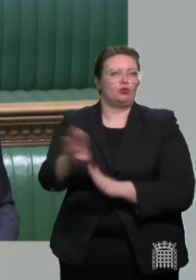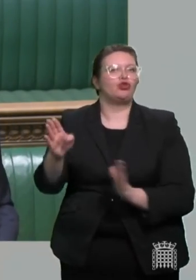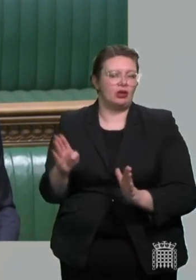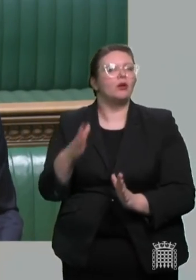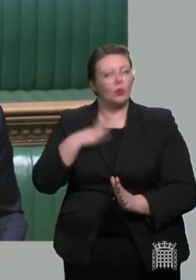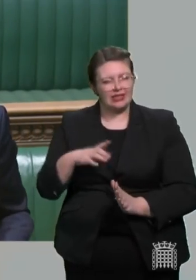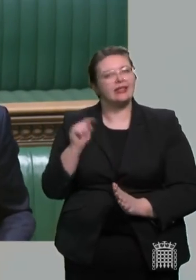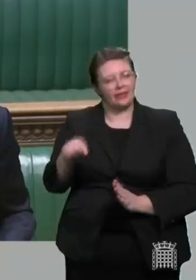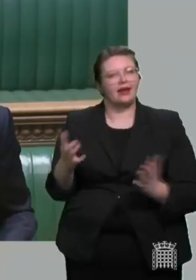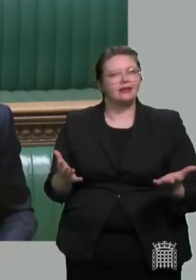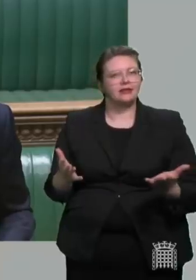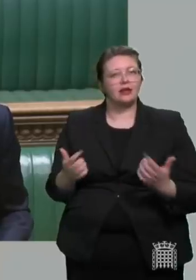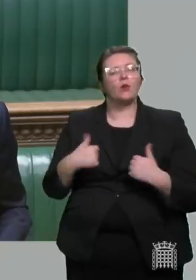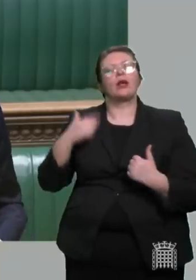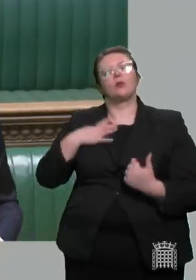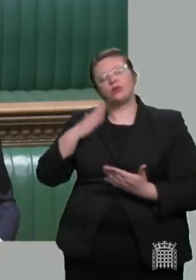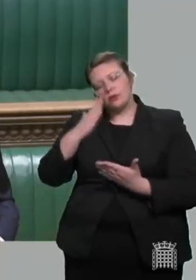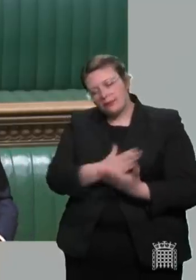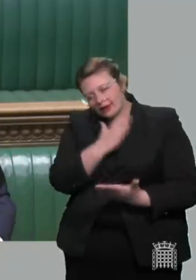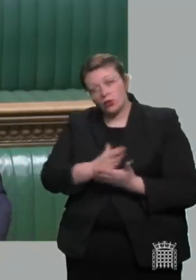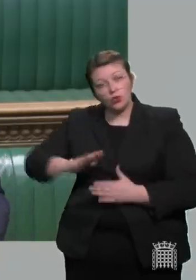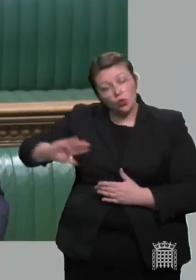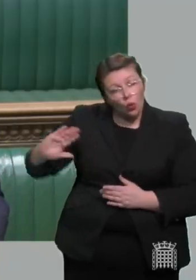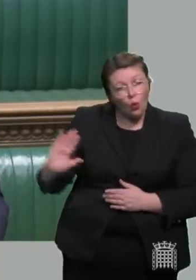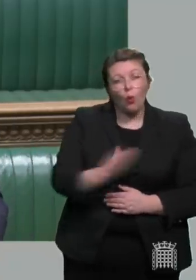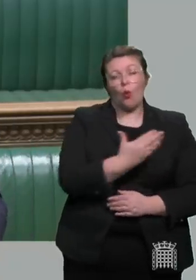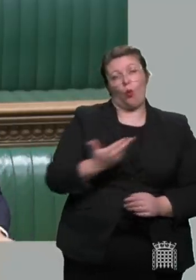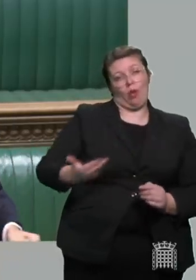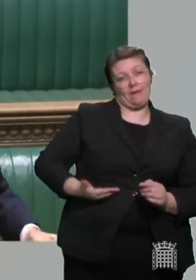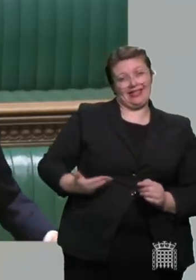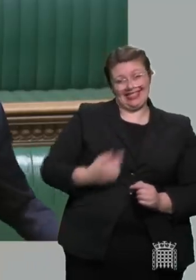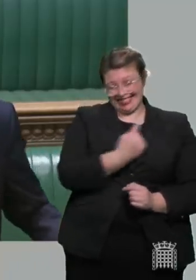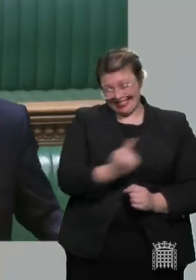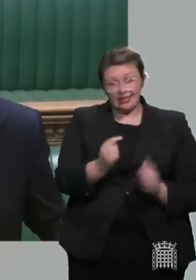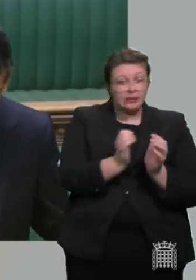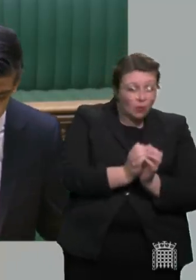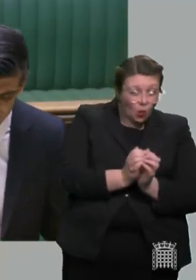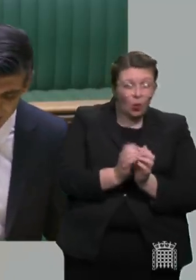to give every business, large or small, the opportunity to grow, innovate and succeed.